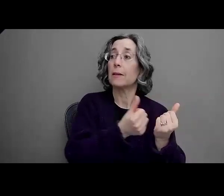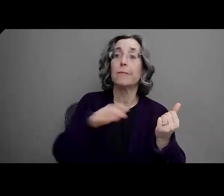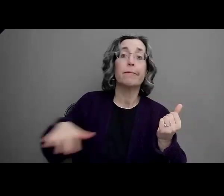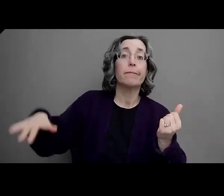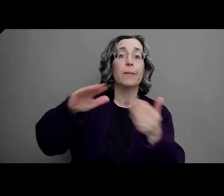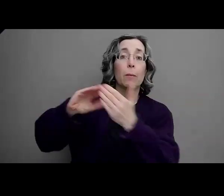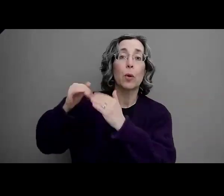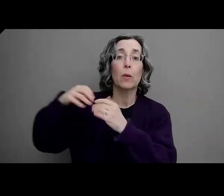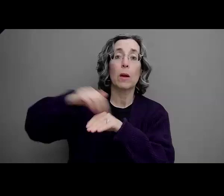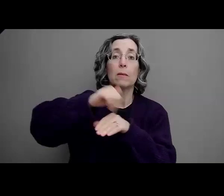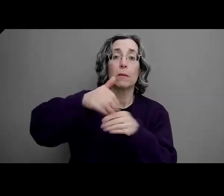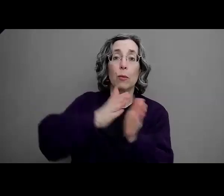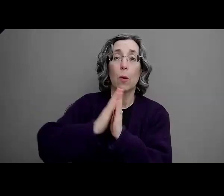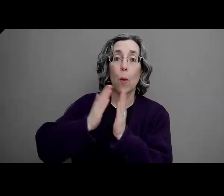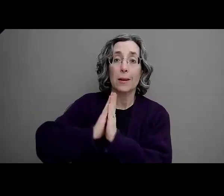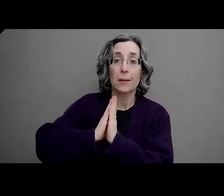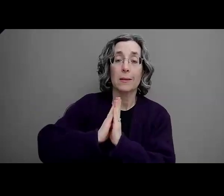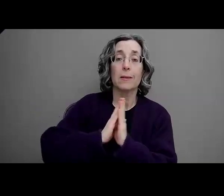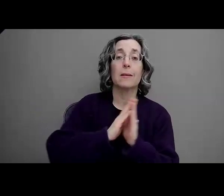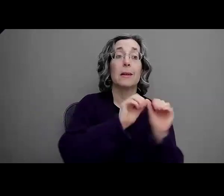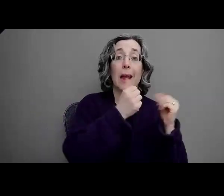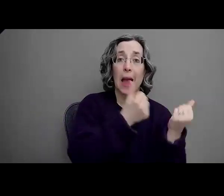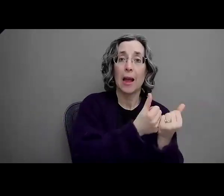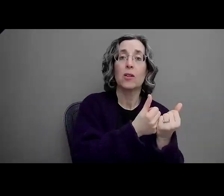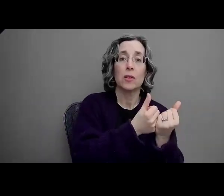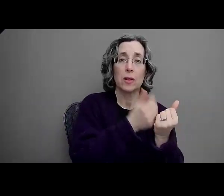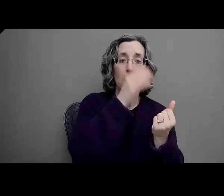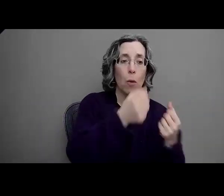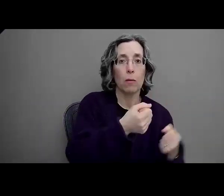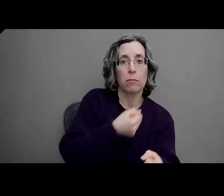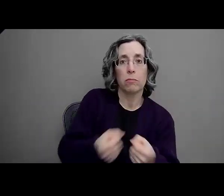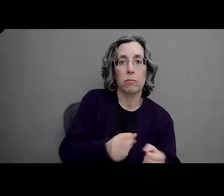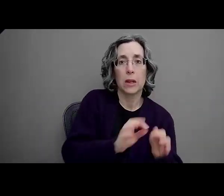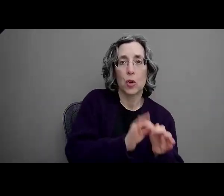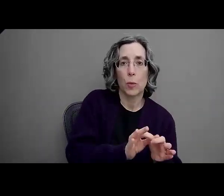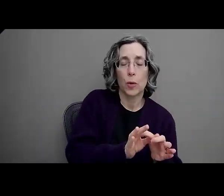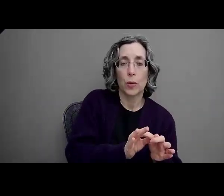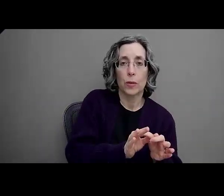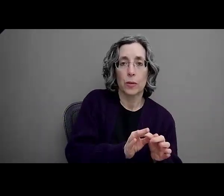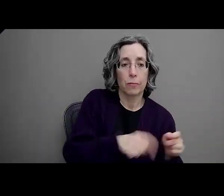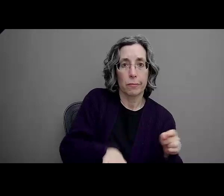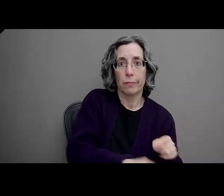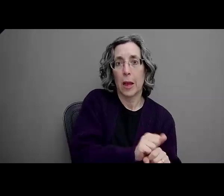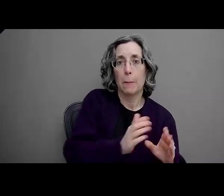receives requests from the consumers out in the community, and the freelancer works through